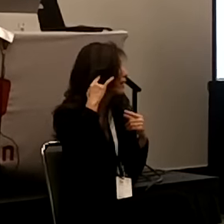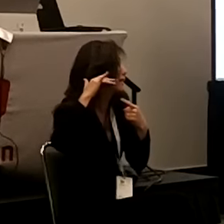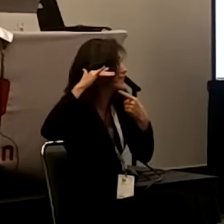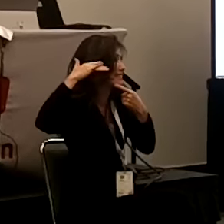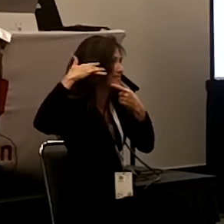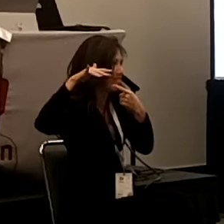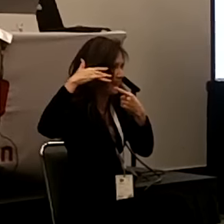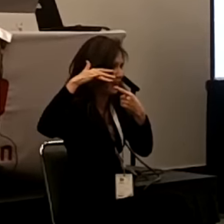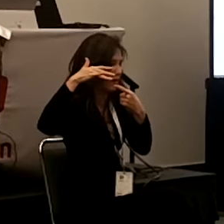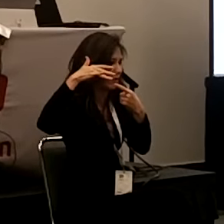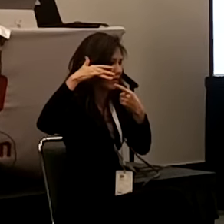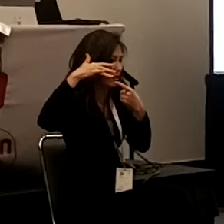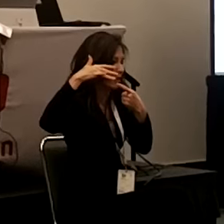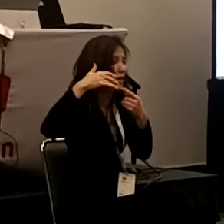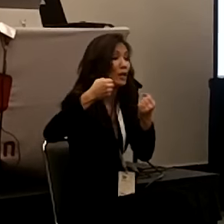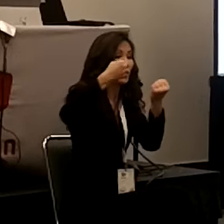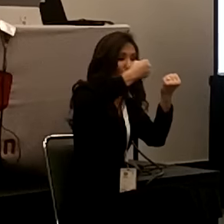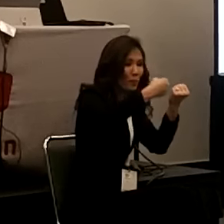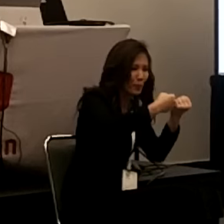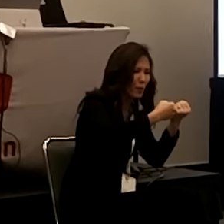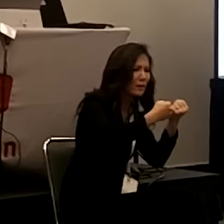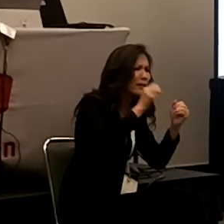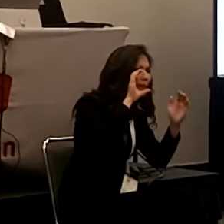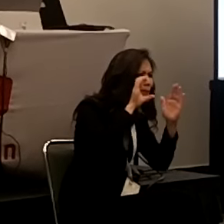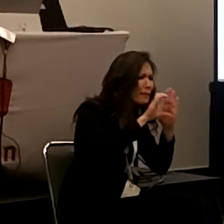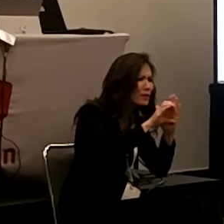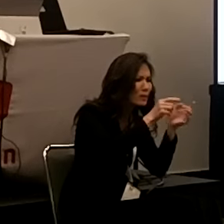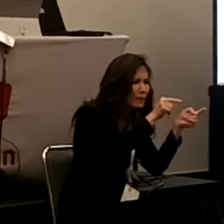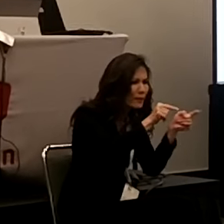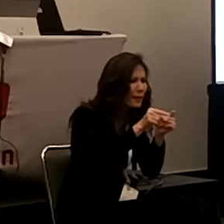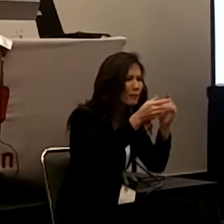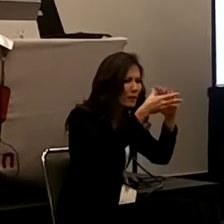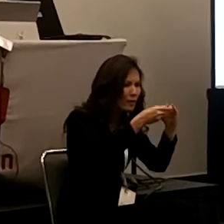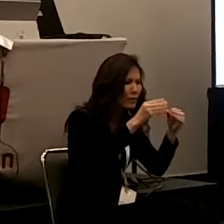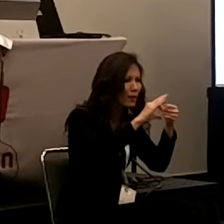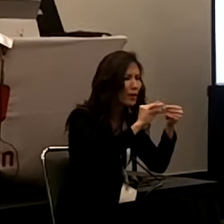the scene make sense, then why not?